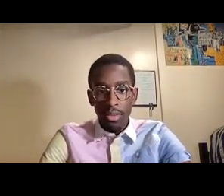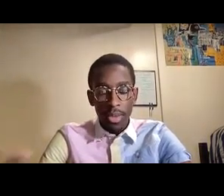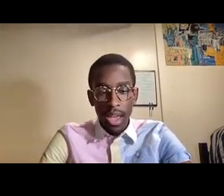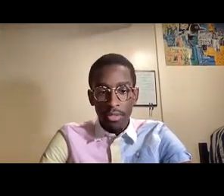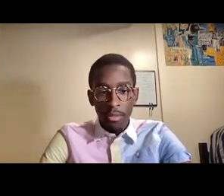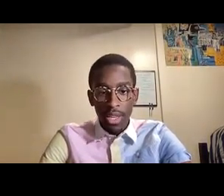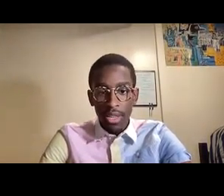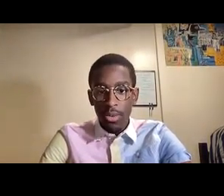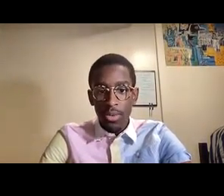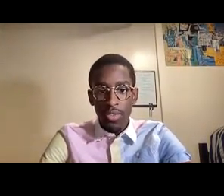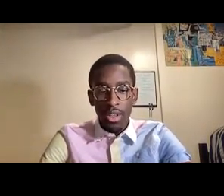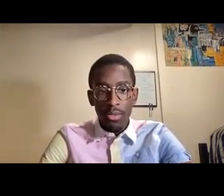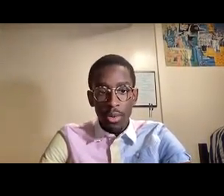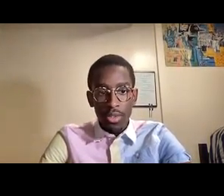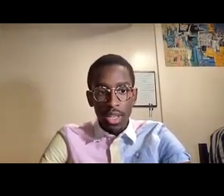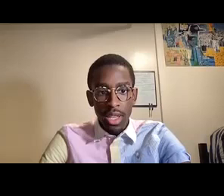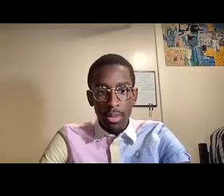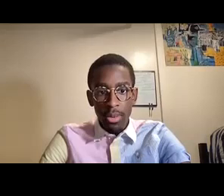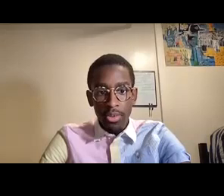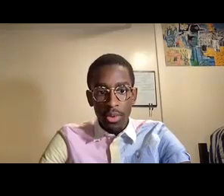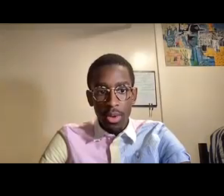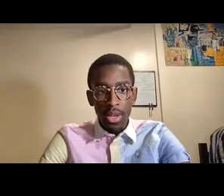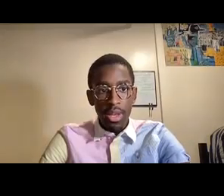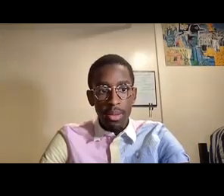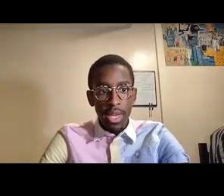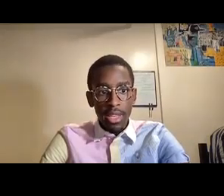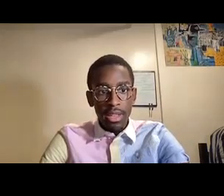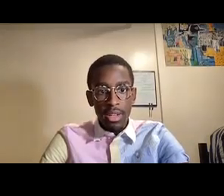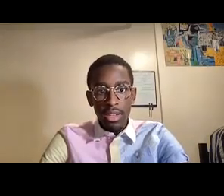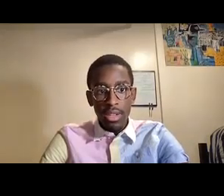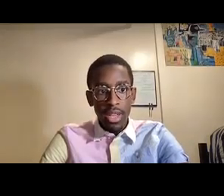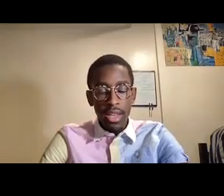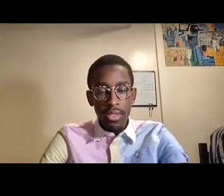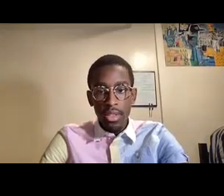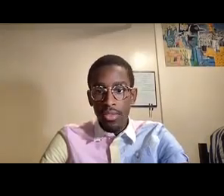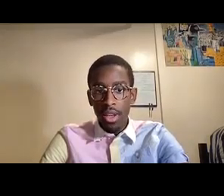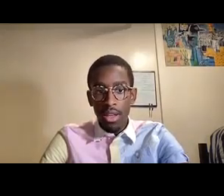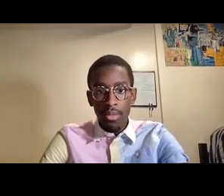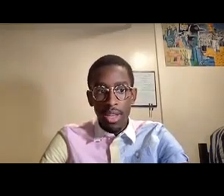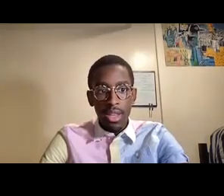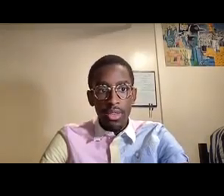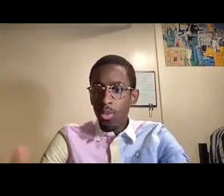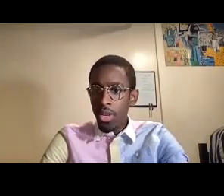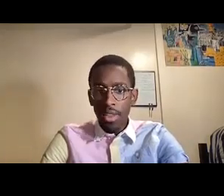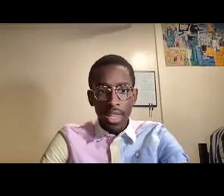behalf of Mike who is unfortunately unable to make it uh at this time, just want to say thank